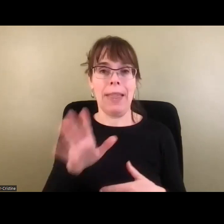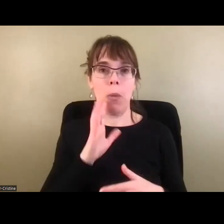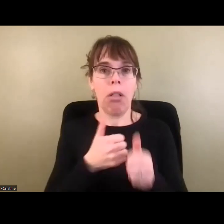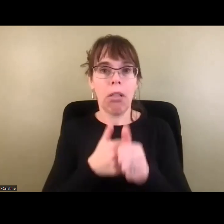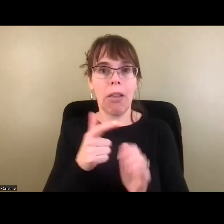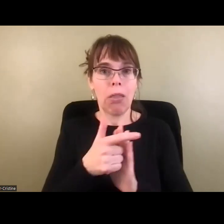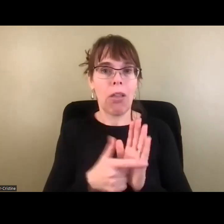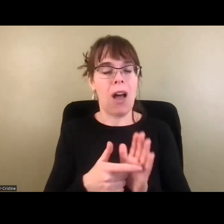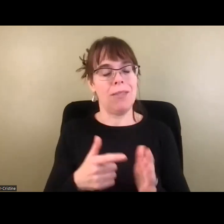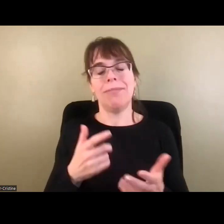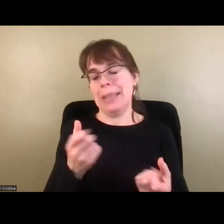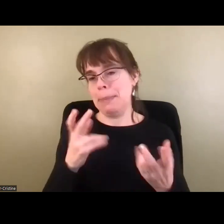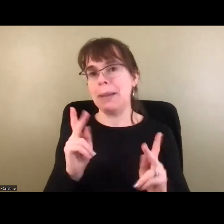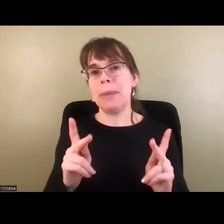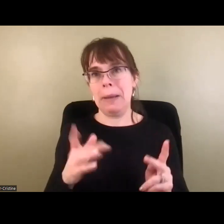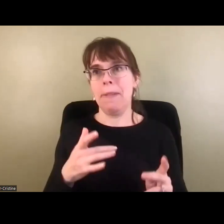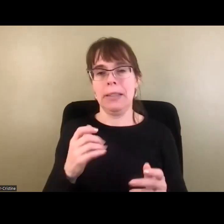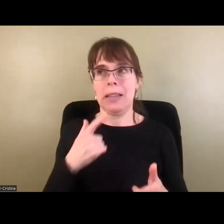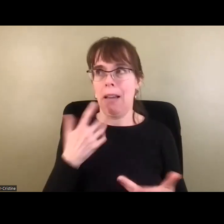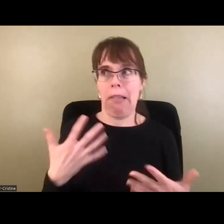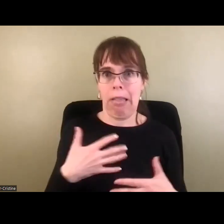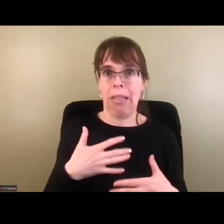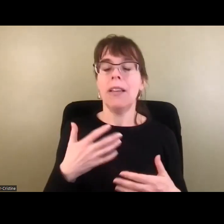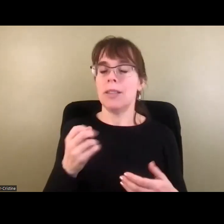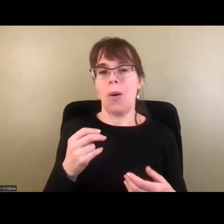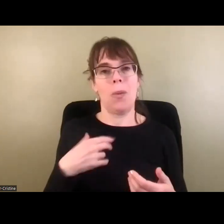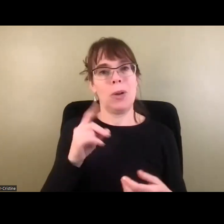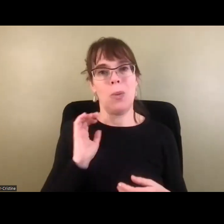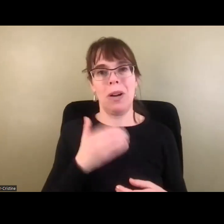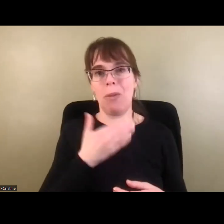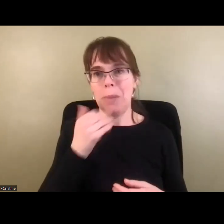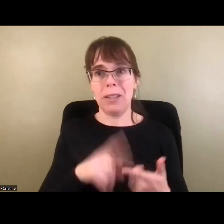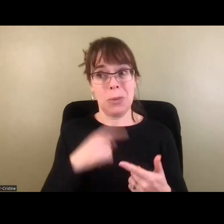a lot, and we just do our best to reassure people that it is their right to come here,